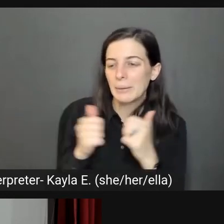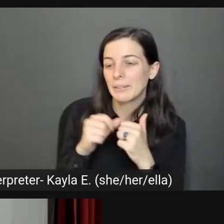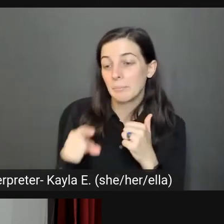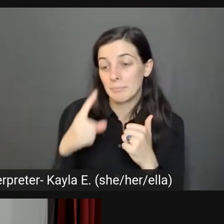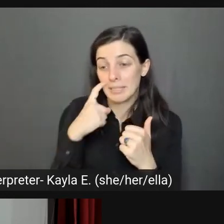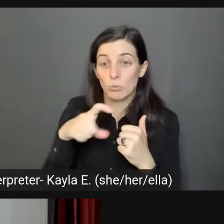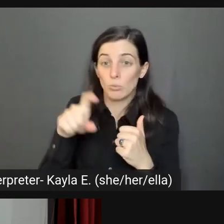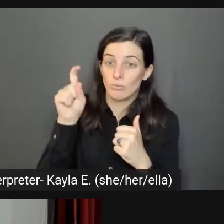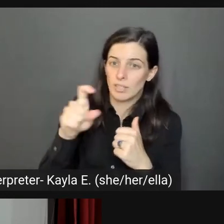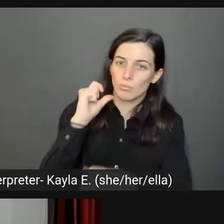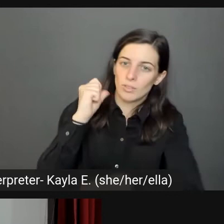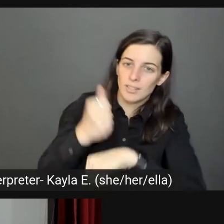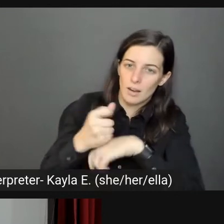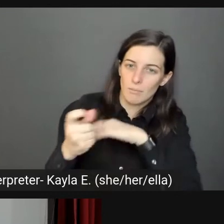in place for this to be effective.